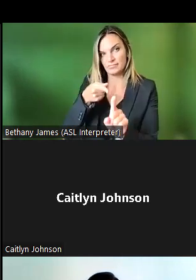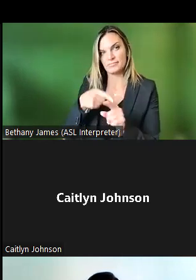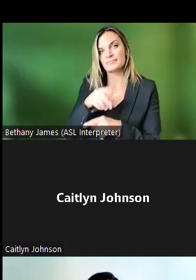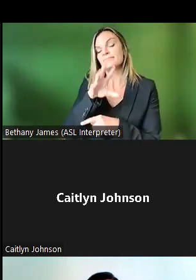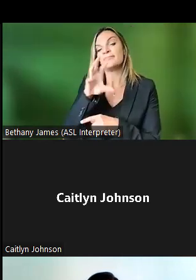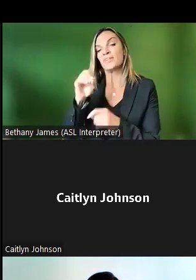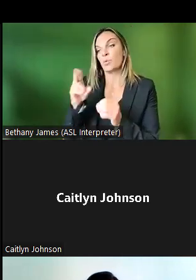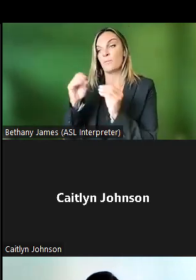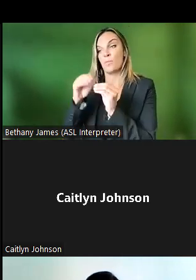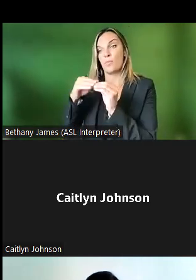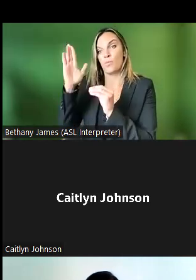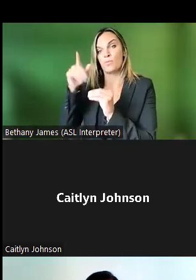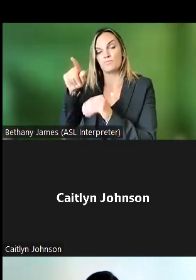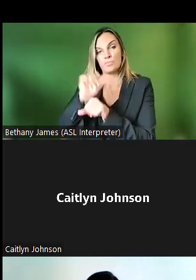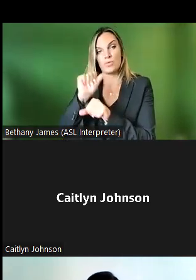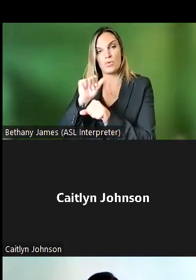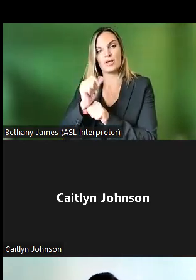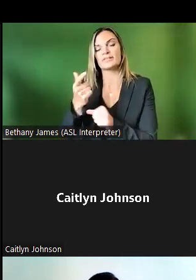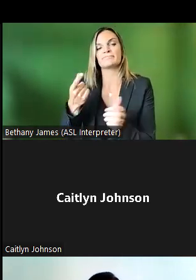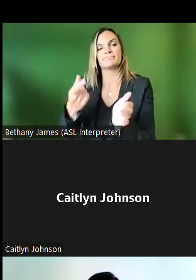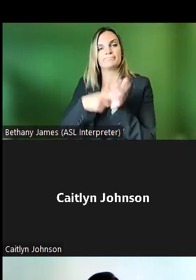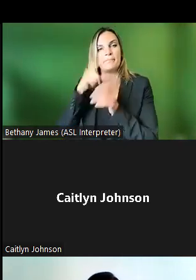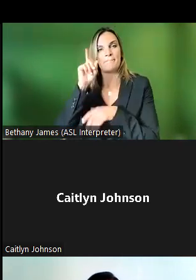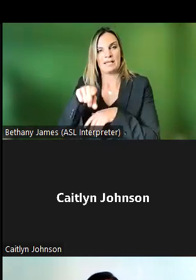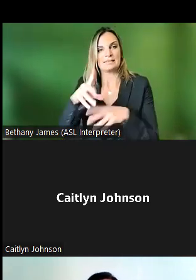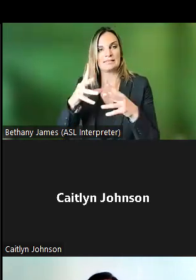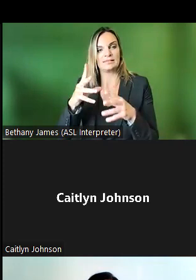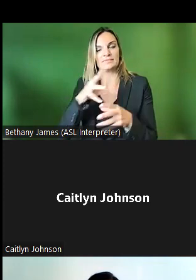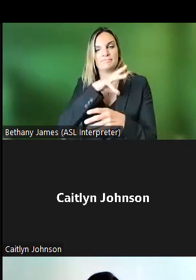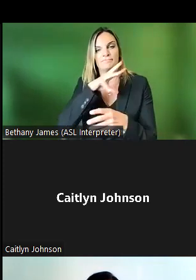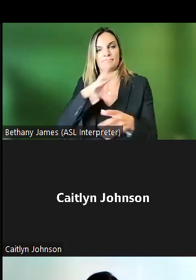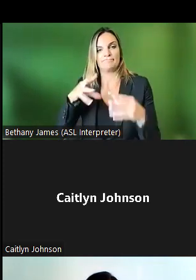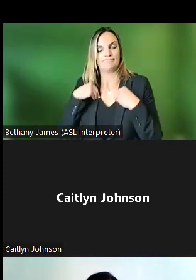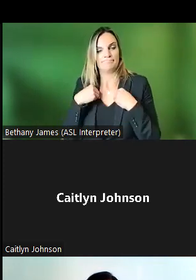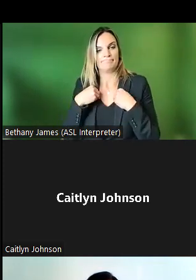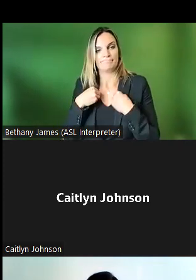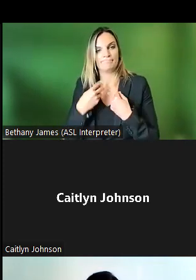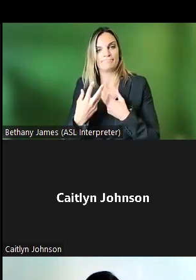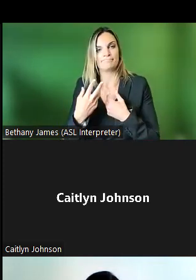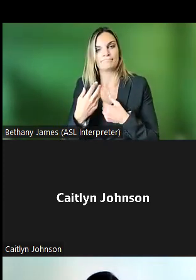they are required to adopt and publish a manner or a mechanism for resolving grievances that